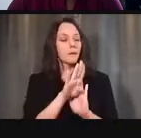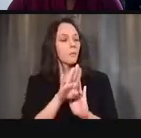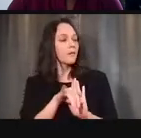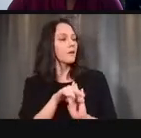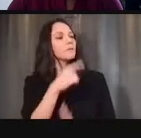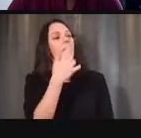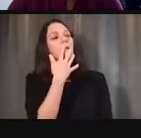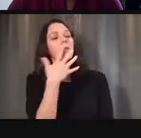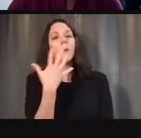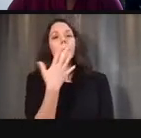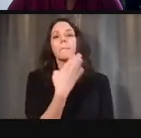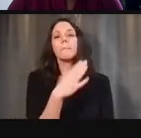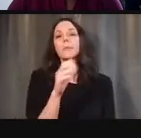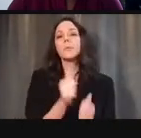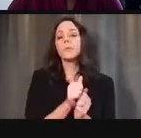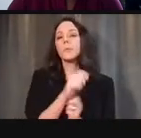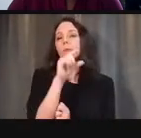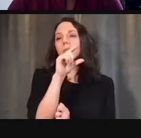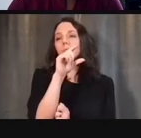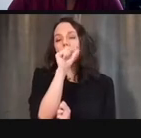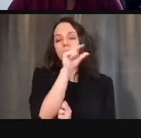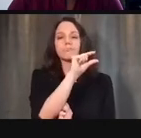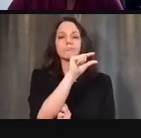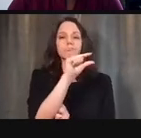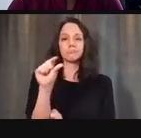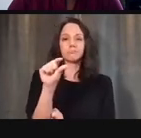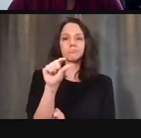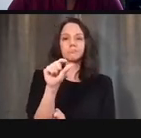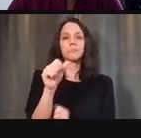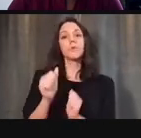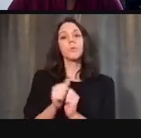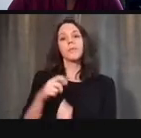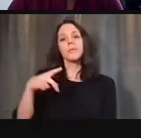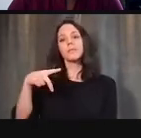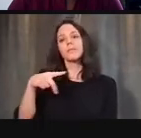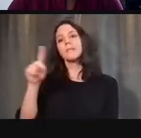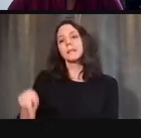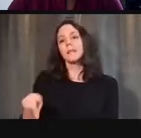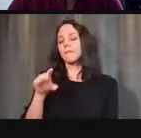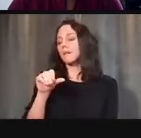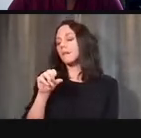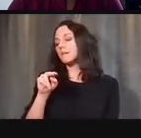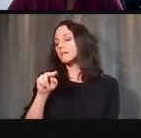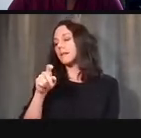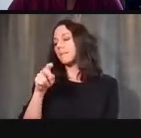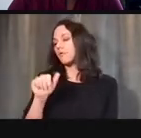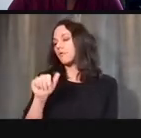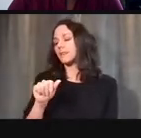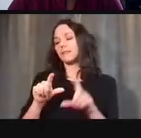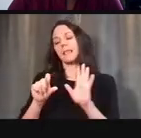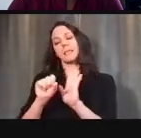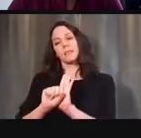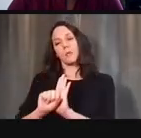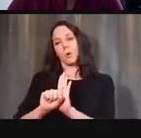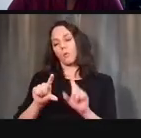with the Philadelphia Contemporary logo in the bottom right hand corner. Next slide, please.